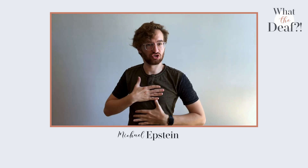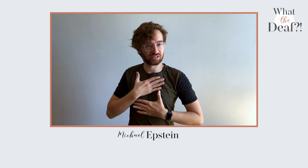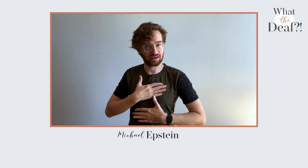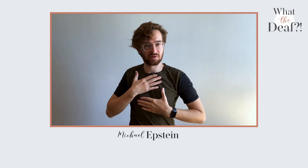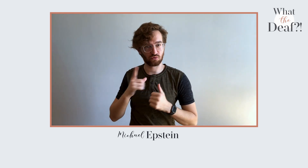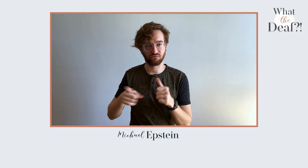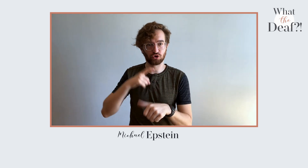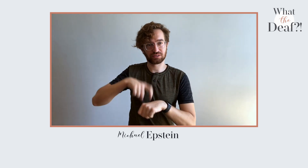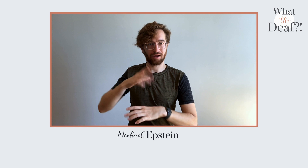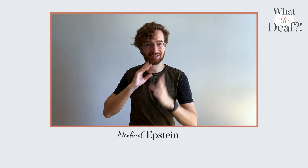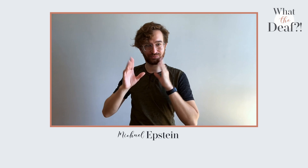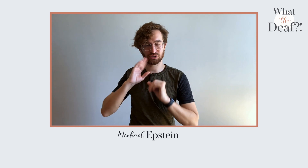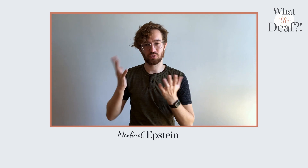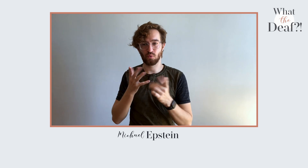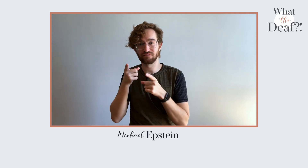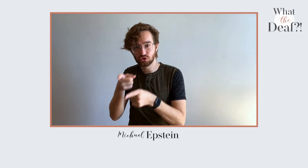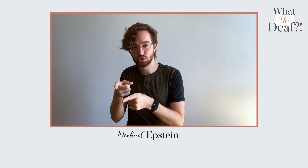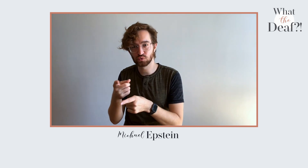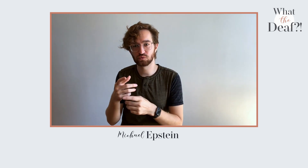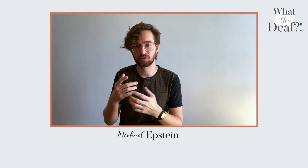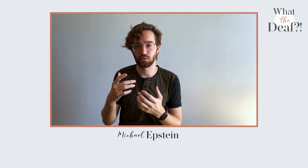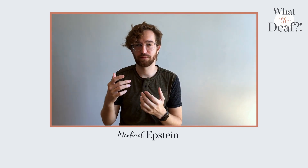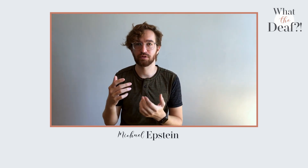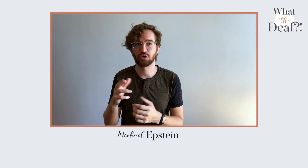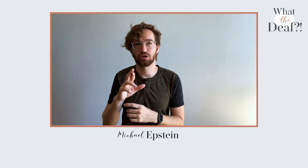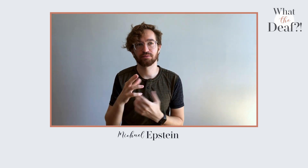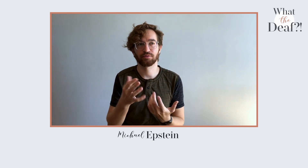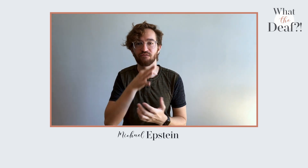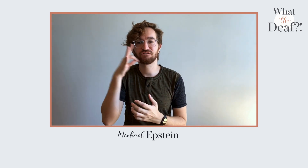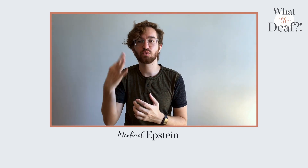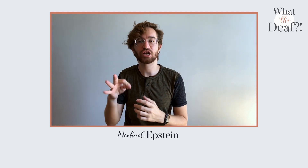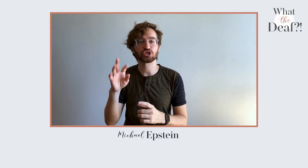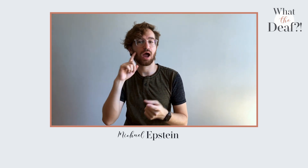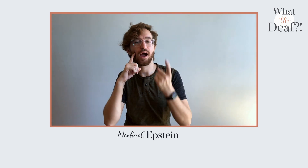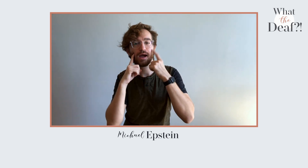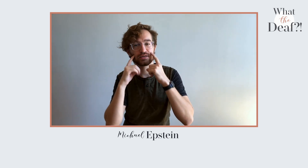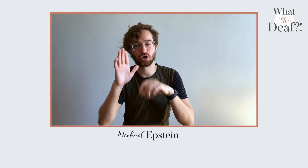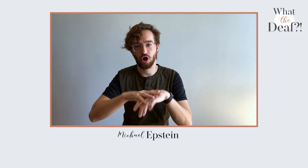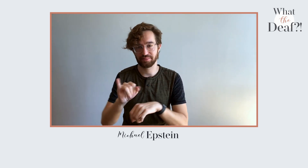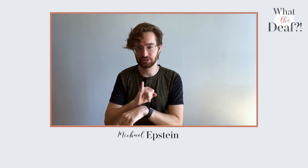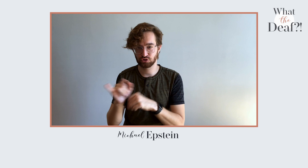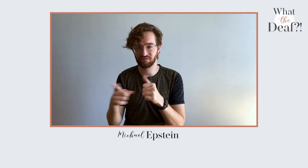as a first-time person experiencing that? And then Sarah looking at Carly, having kind of fresh eyes in the industry,